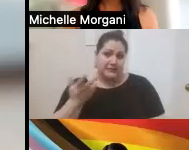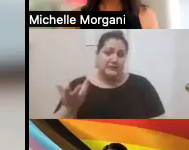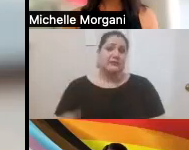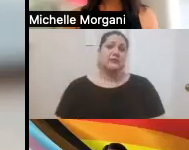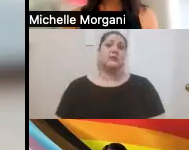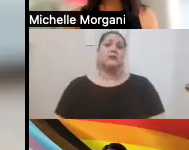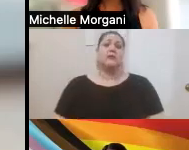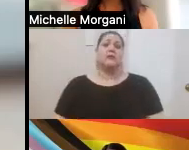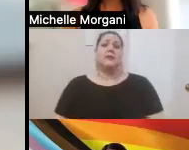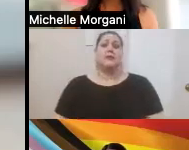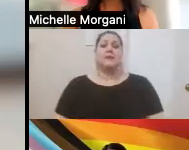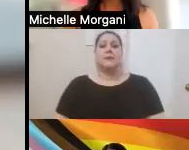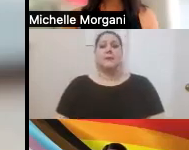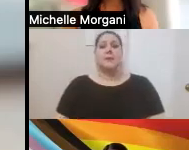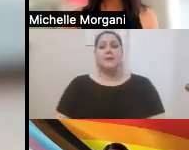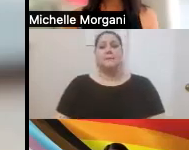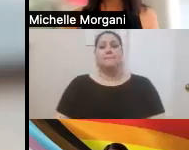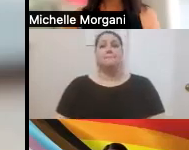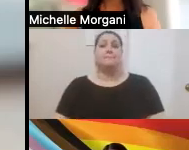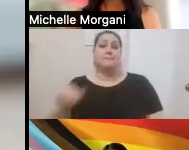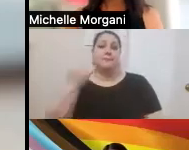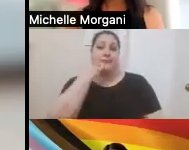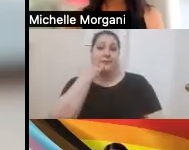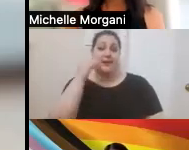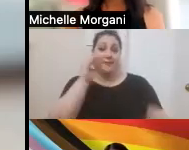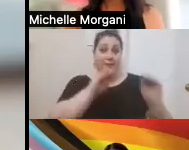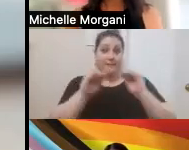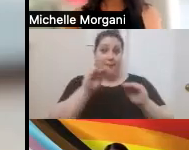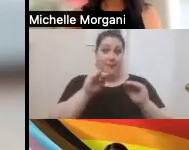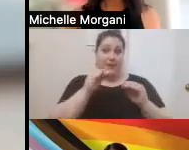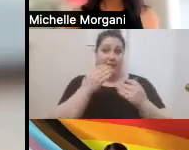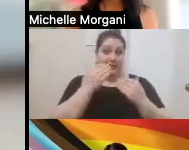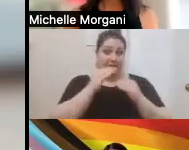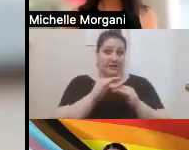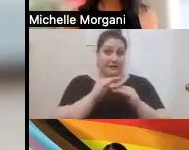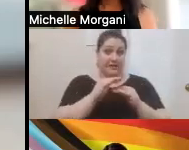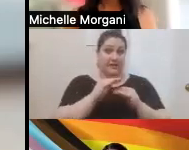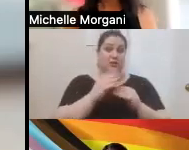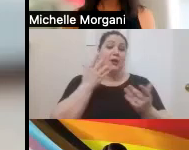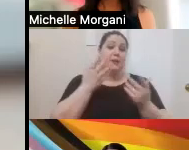If the mobility impairment is severe enough, typing with a key guard might be important.